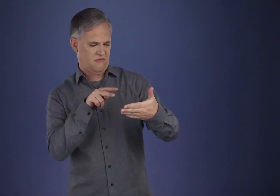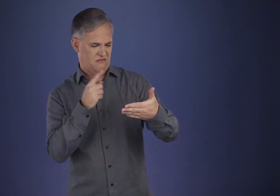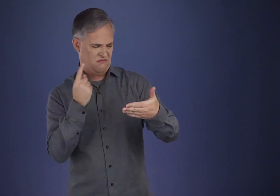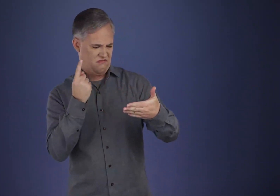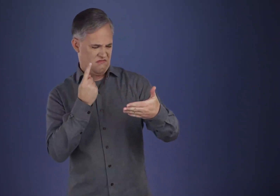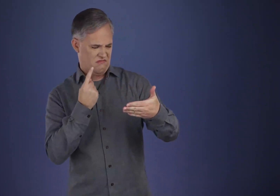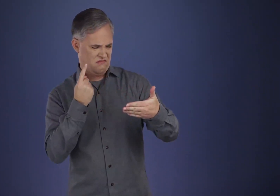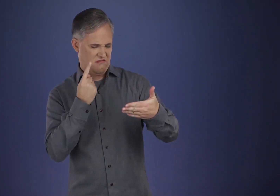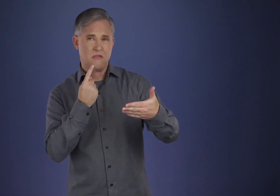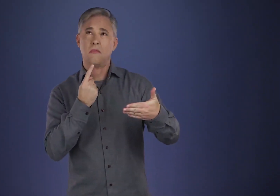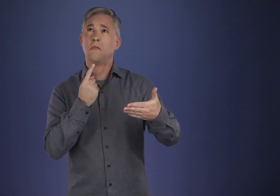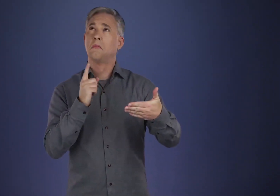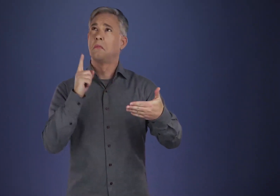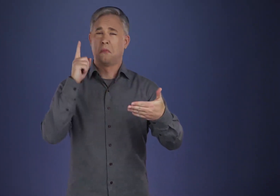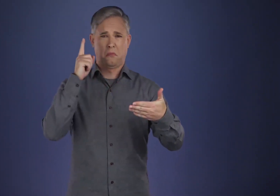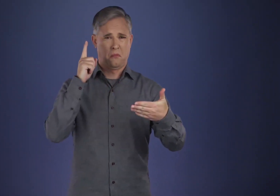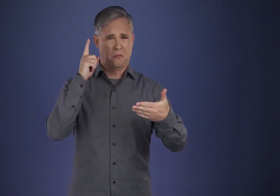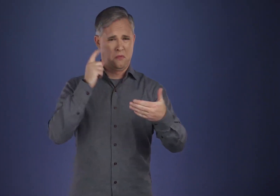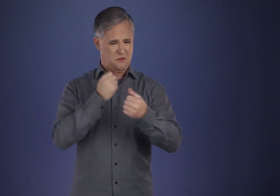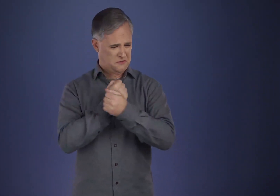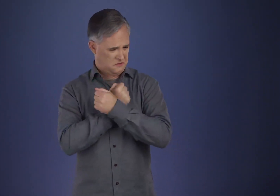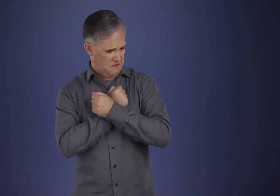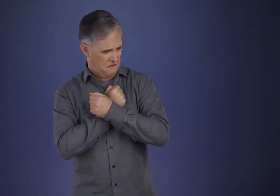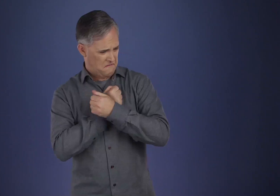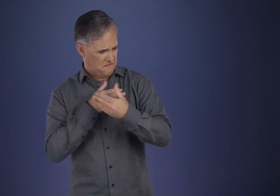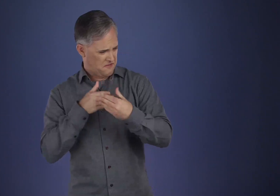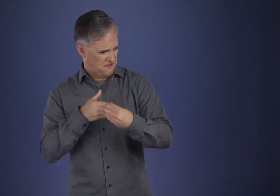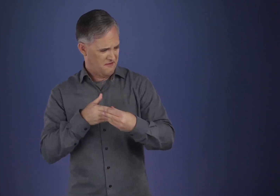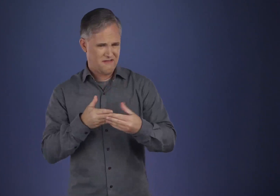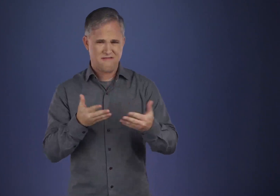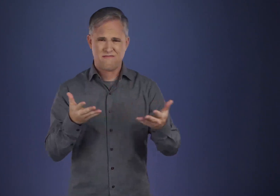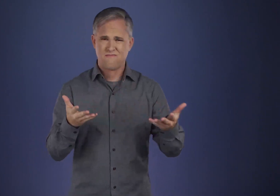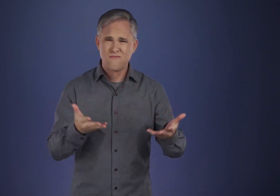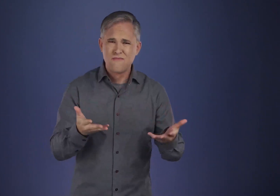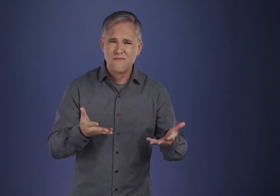is a loving God as He may express Himself in the group conscience.